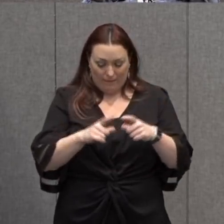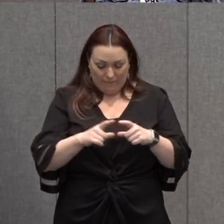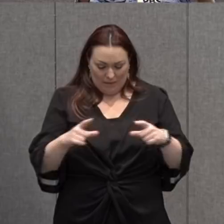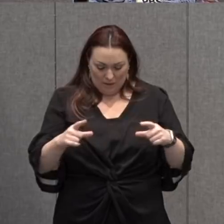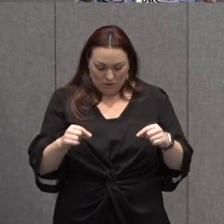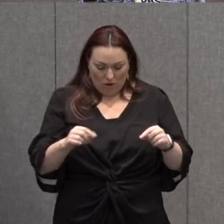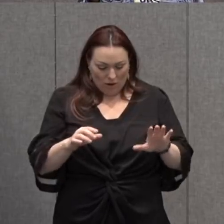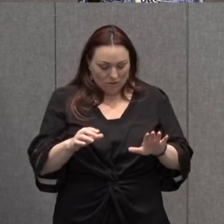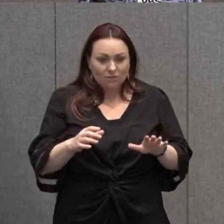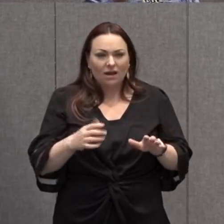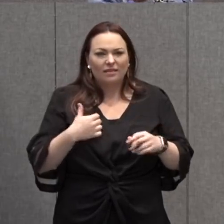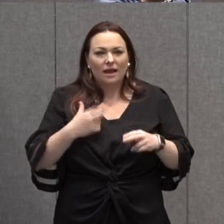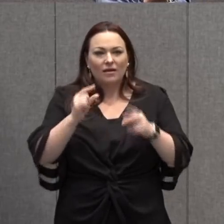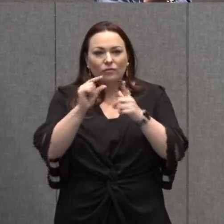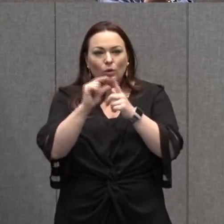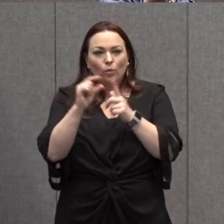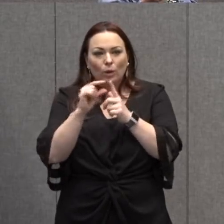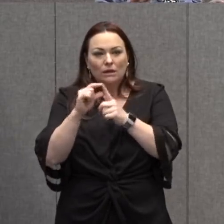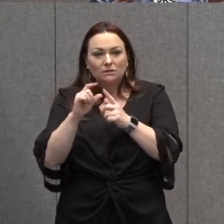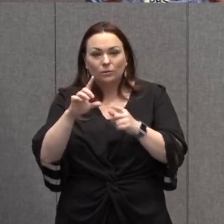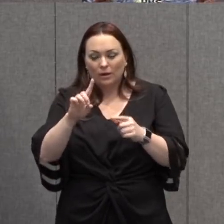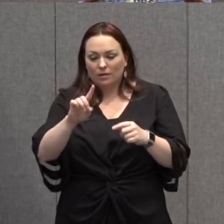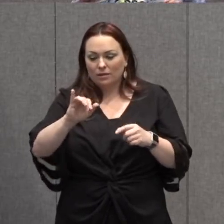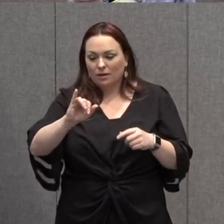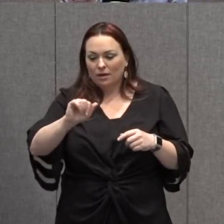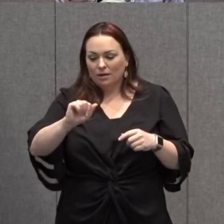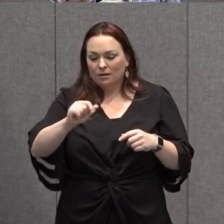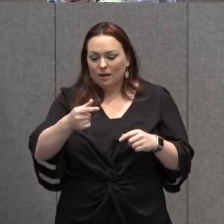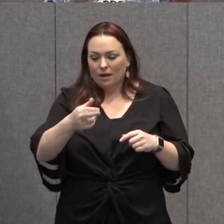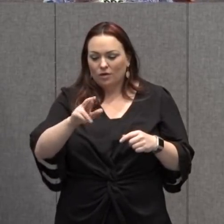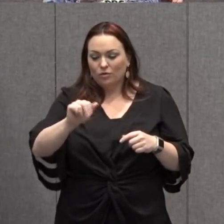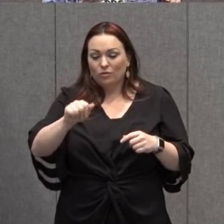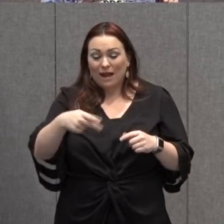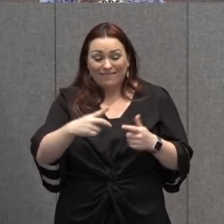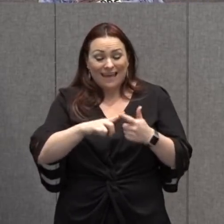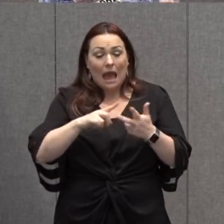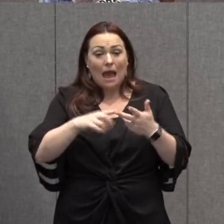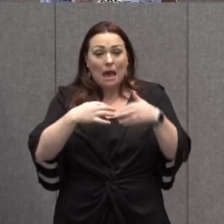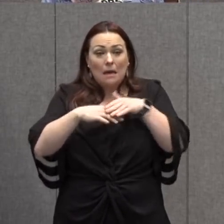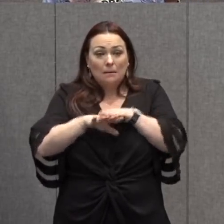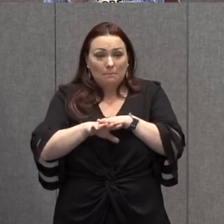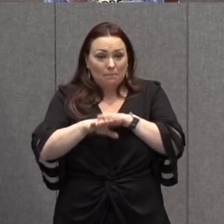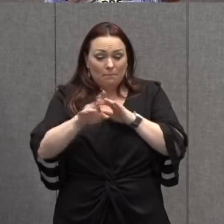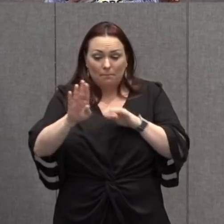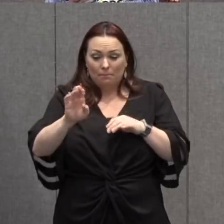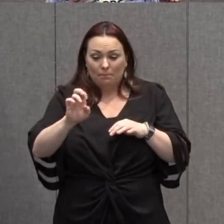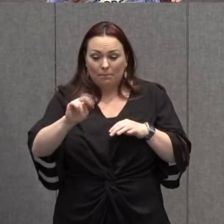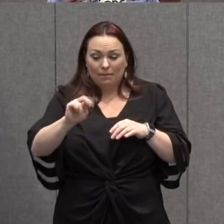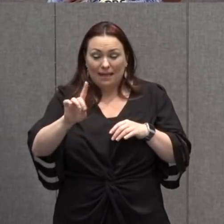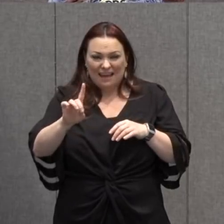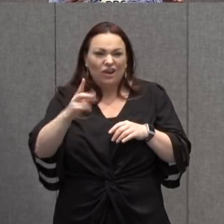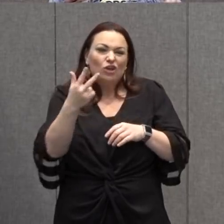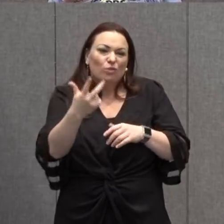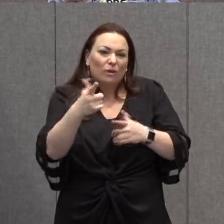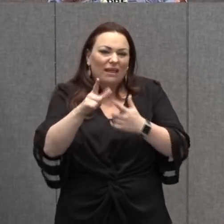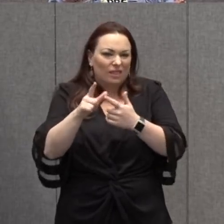that have words with diagraphs, and some blends. I went ahead and put some three-letter blends words in there.